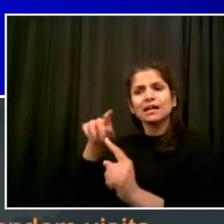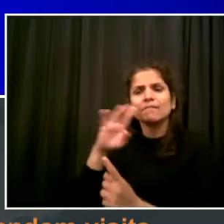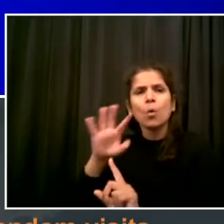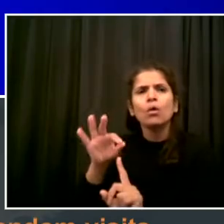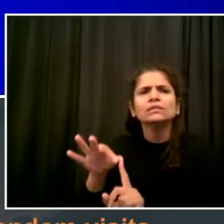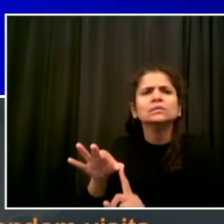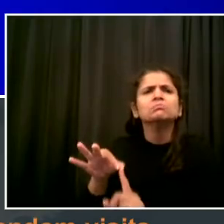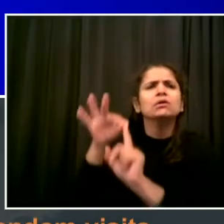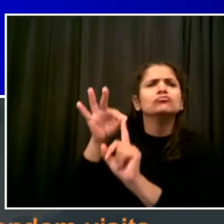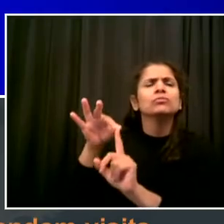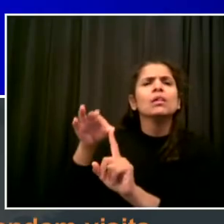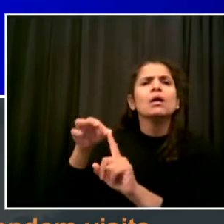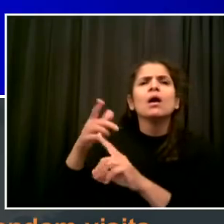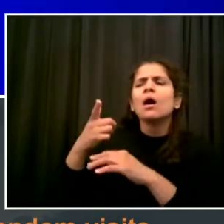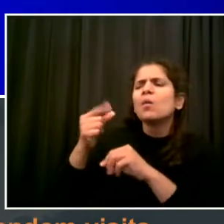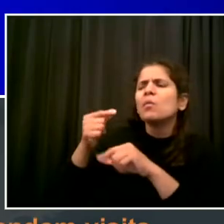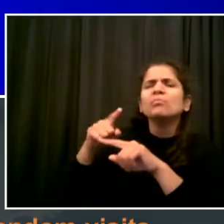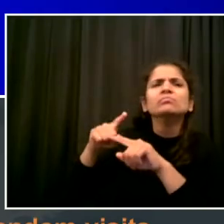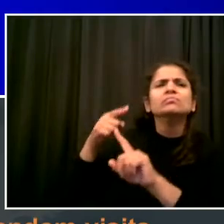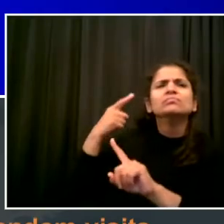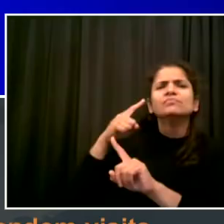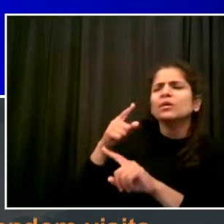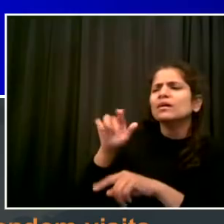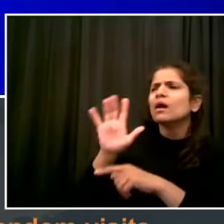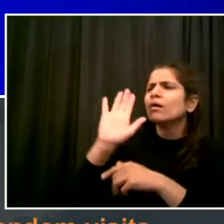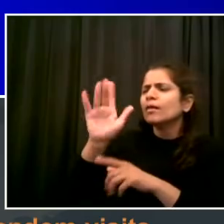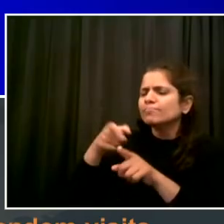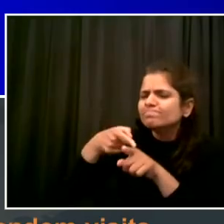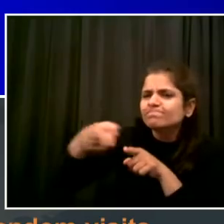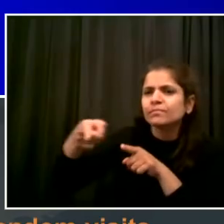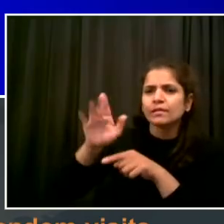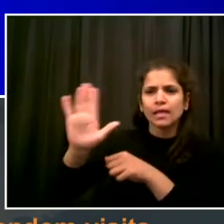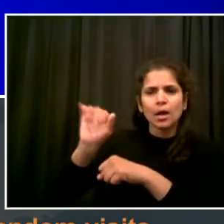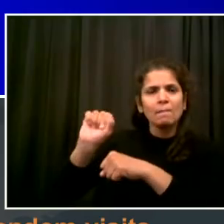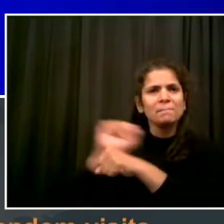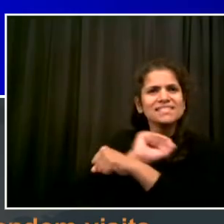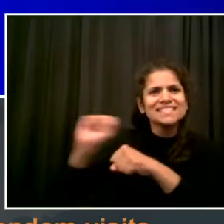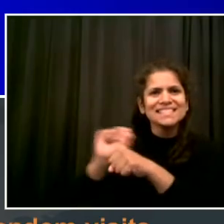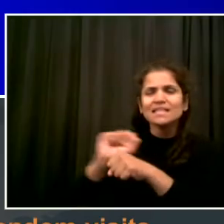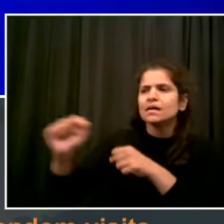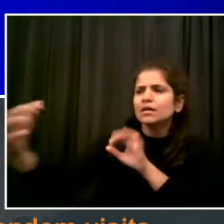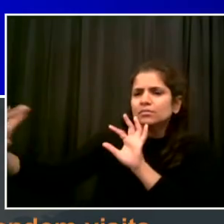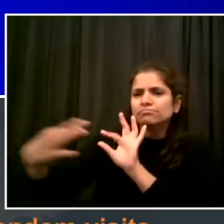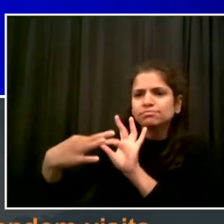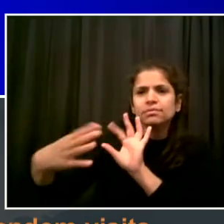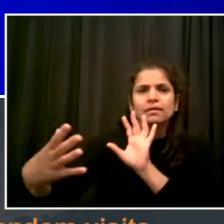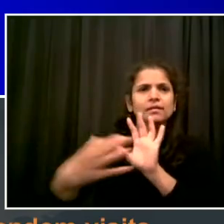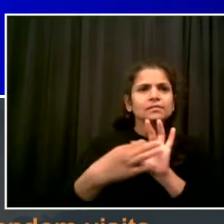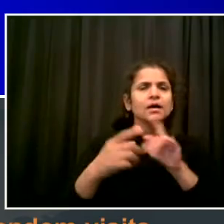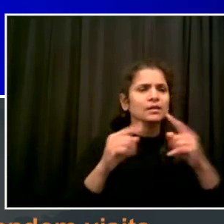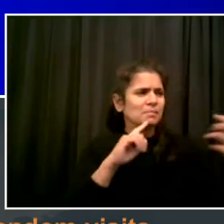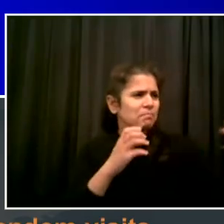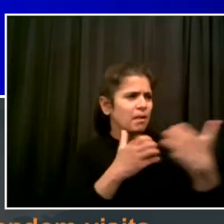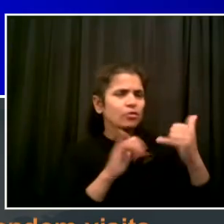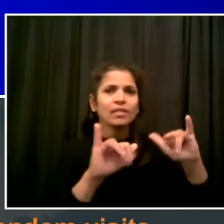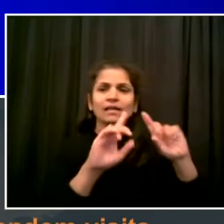SECTORS IT WILL BE CUSTOMS ENFORCEMENT